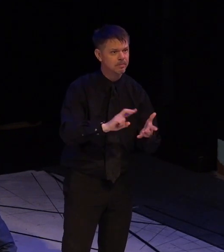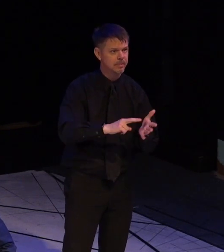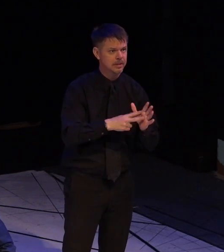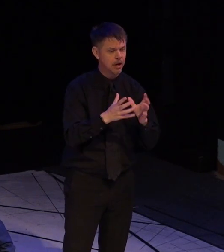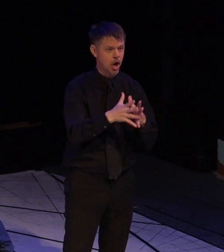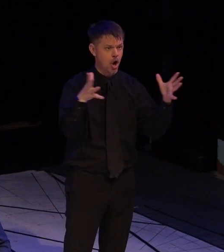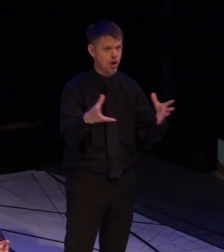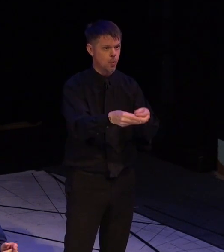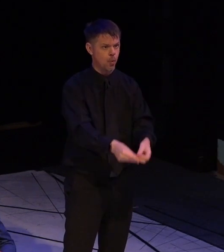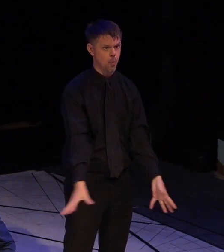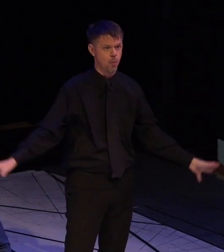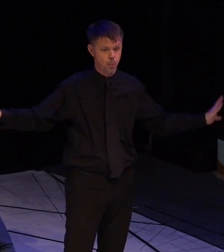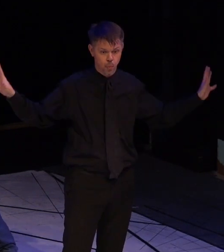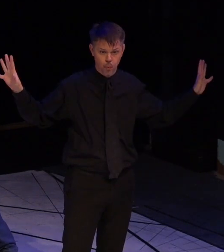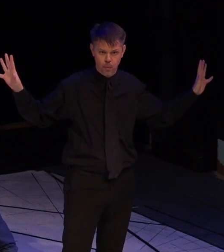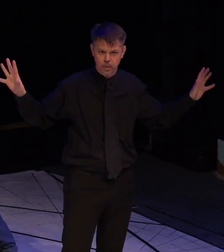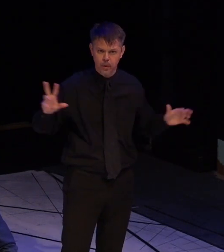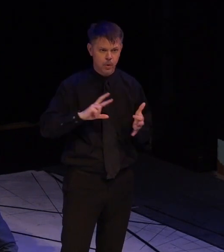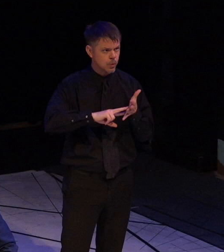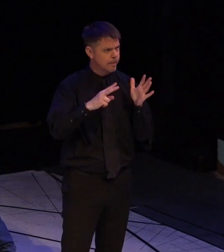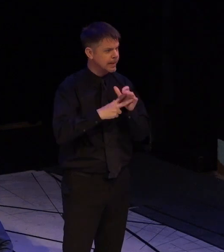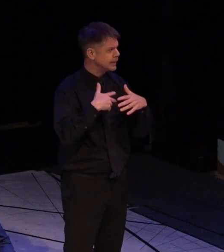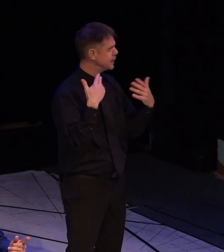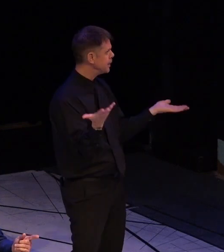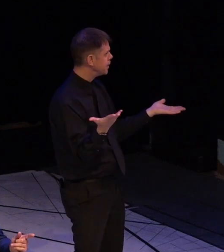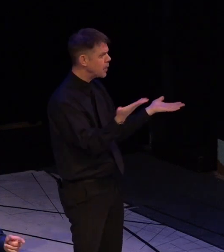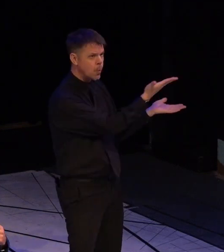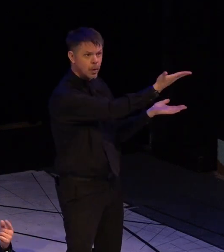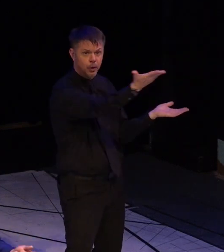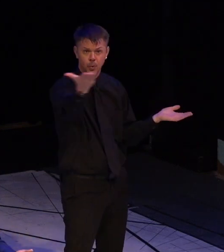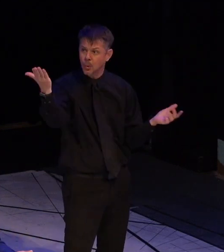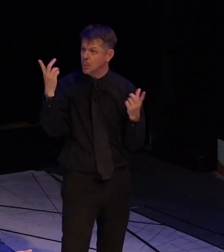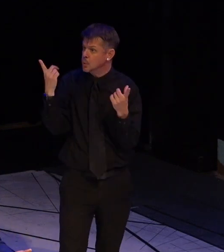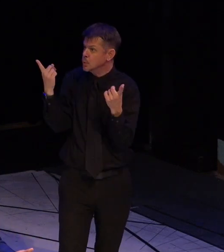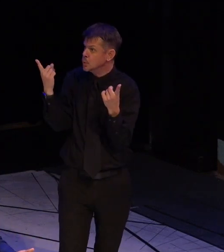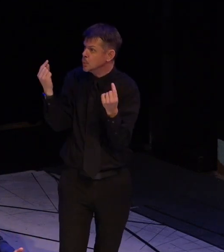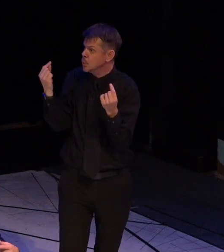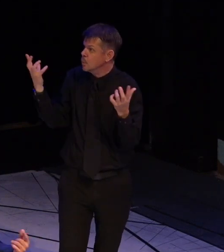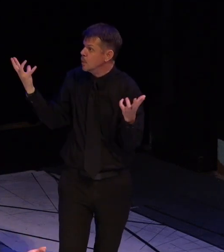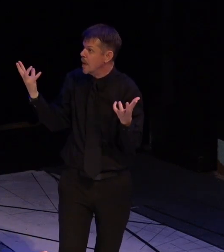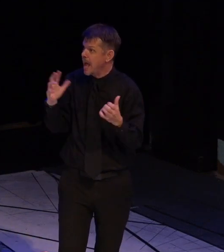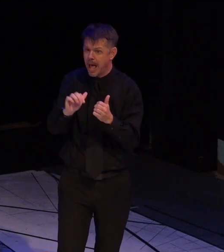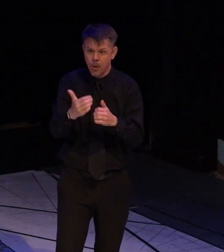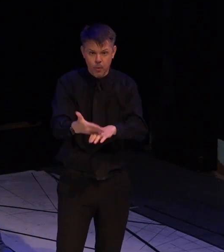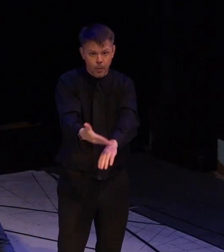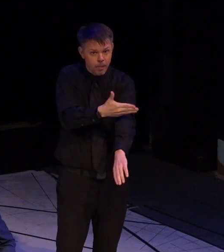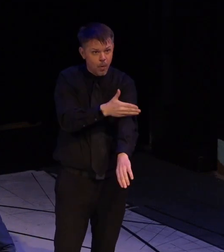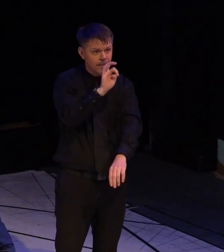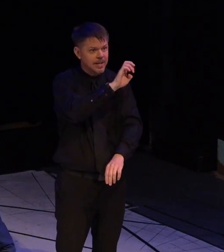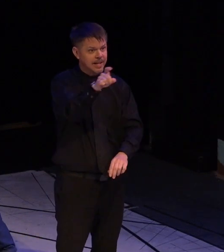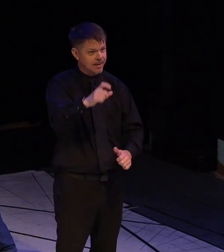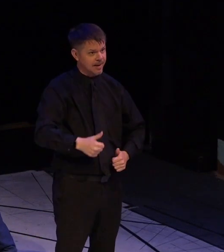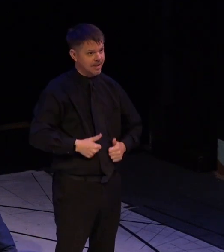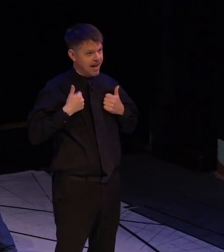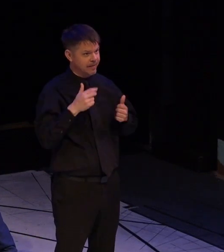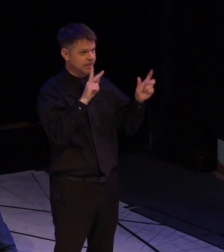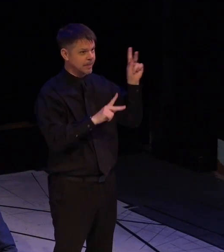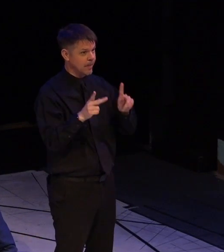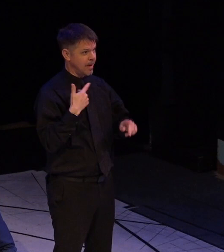so what can you do? How can you improve the lives, the sex lives of people with disabilities?